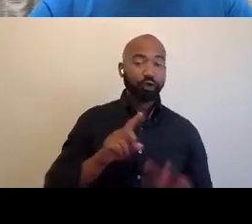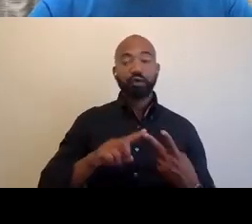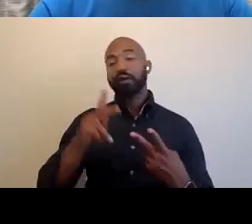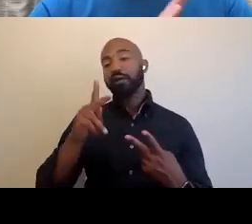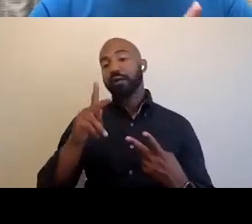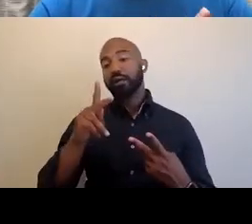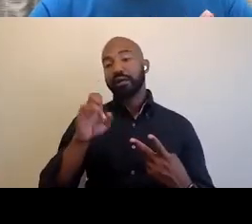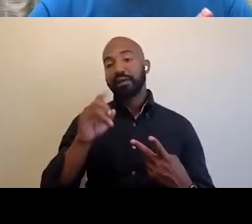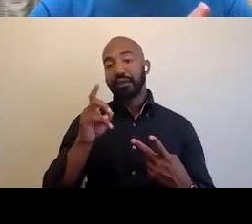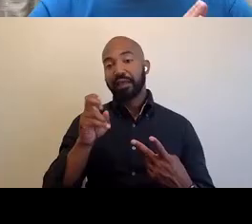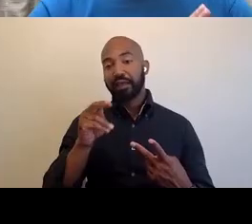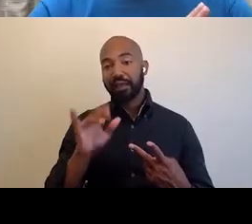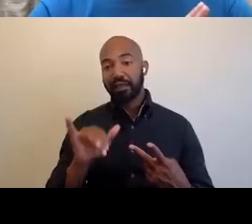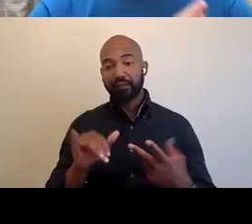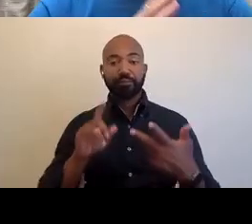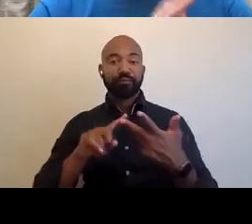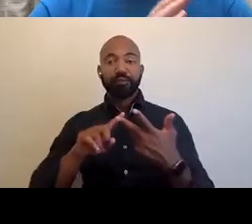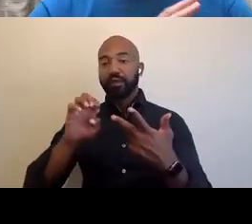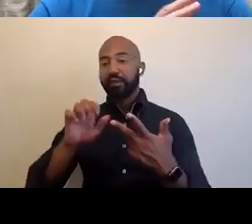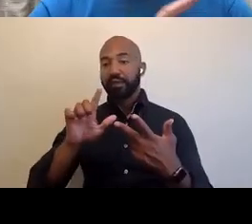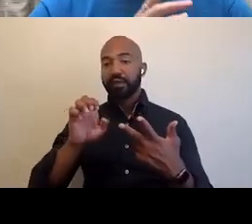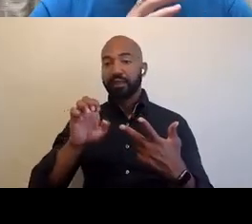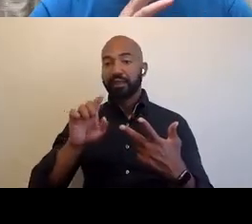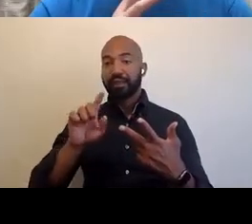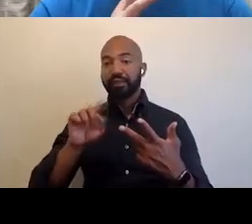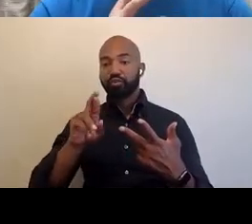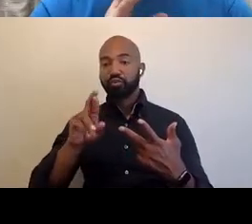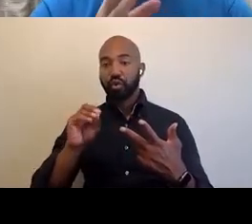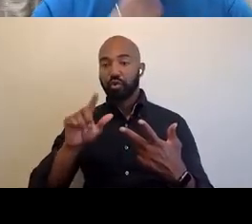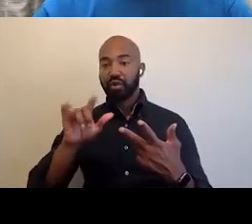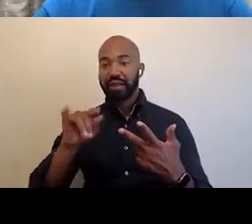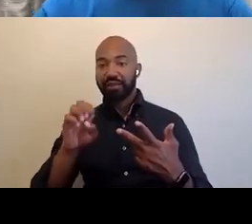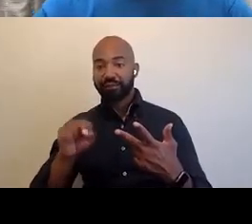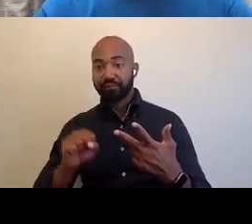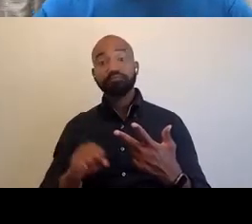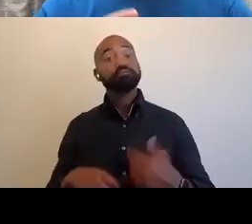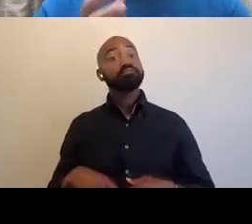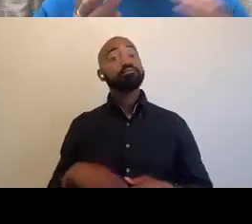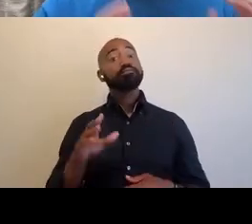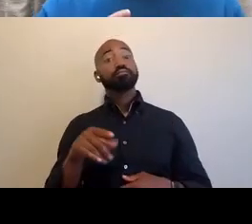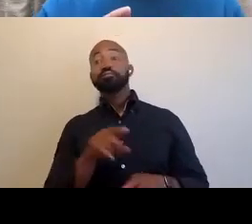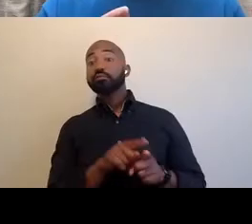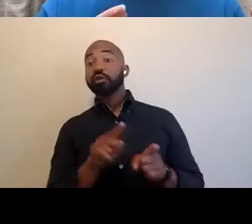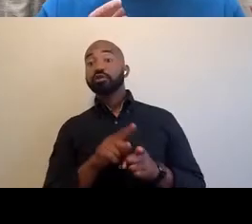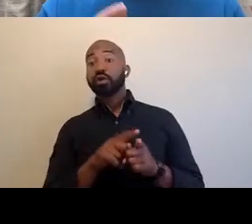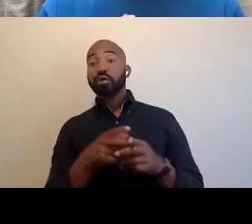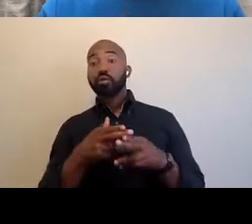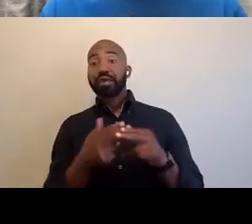I do like to just bring this up. Weight gain is actually on the list for both feminizing hormone therapy